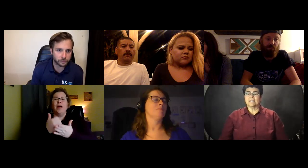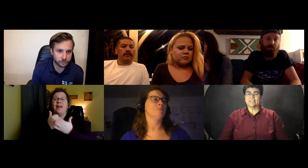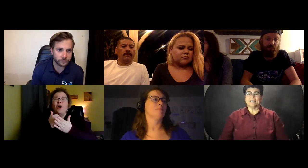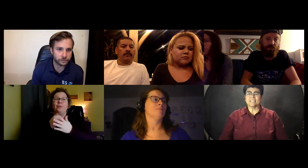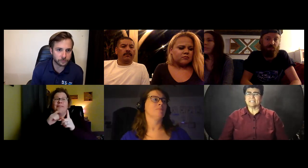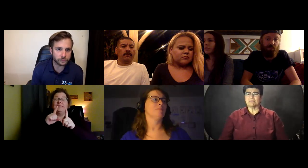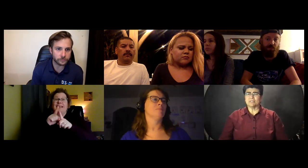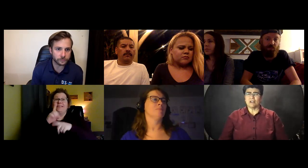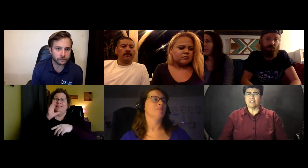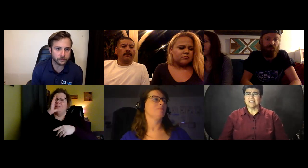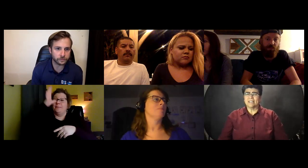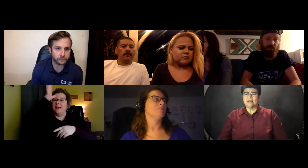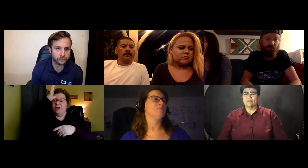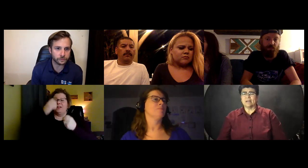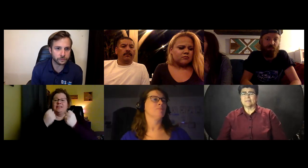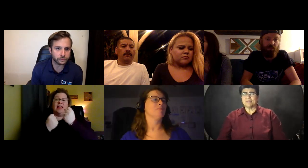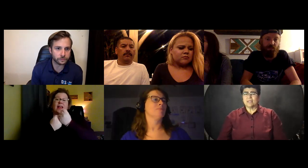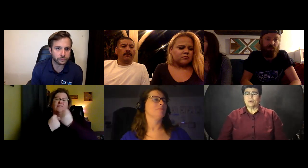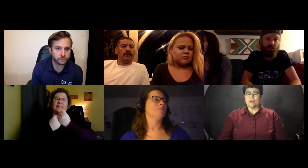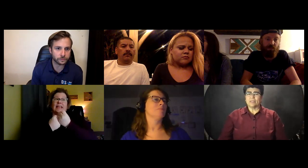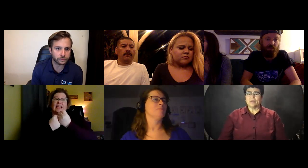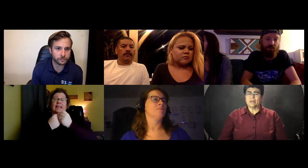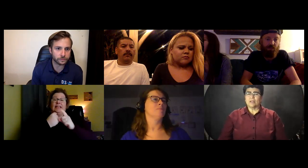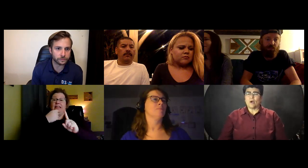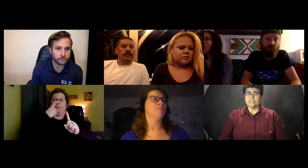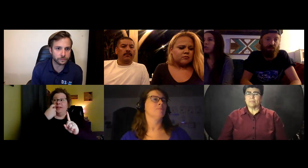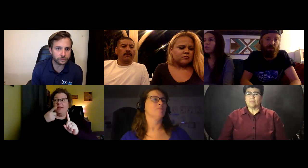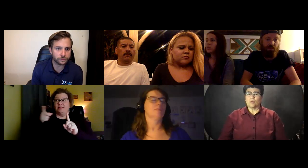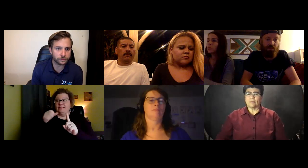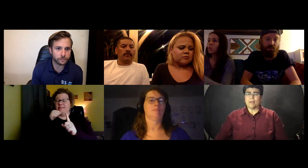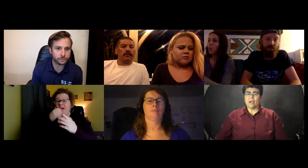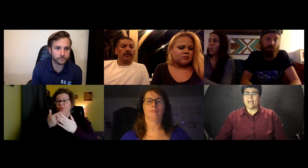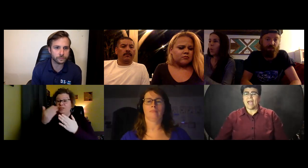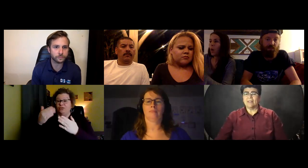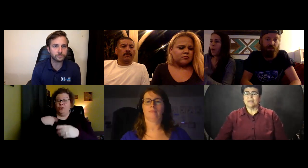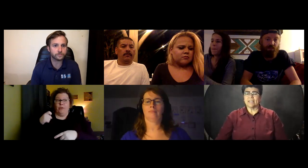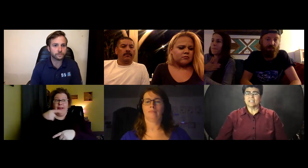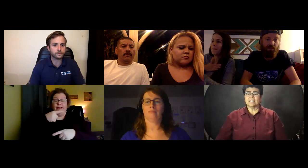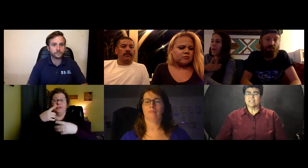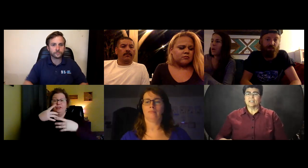nick says i'm sorry but with